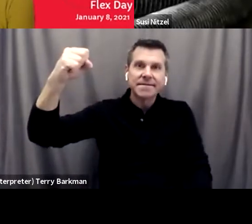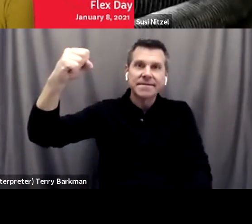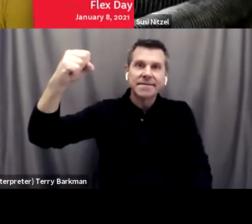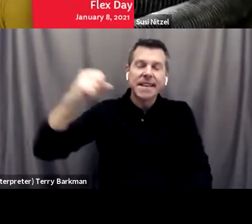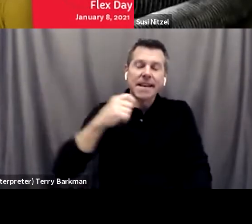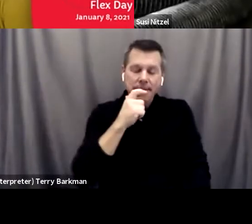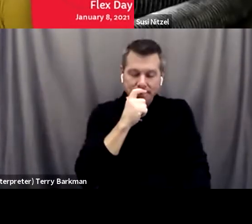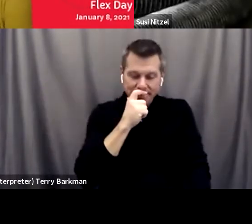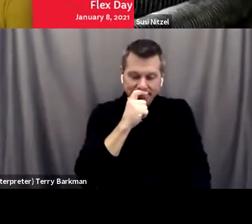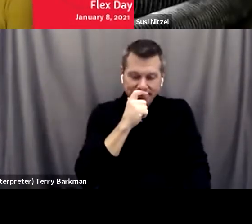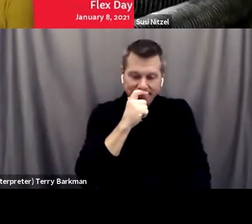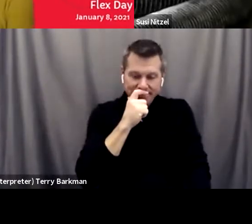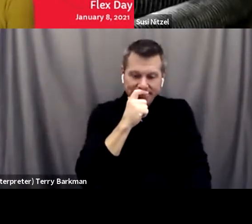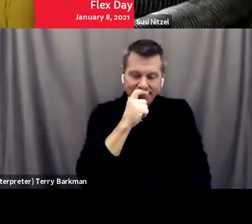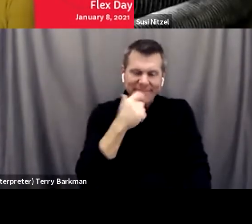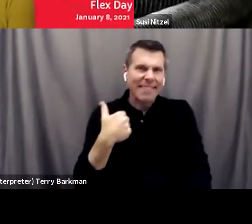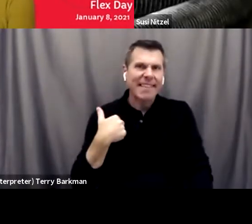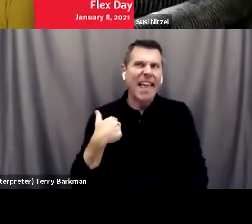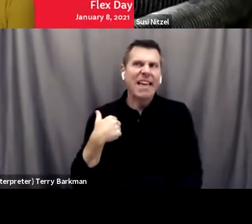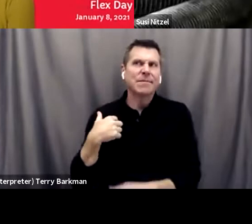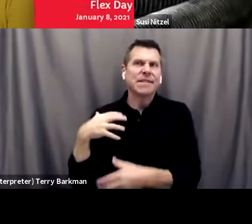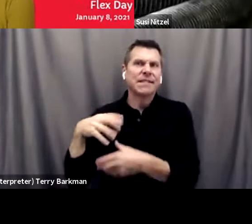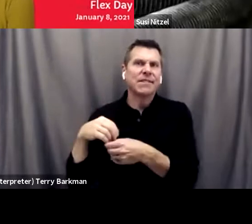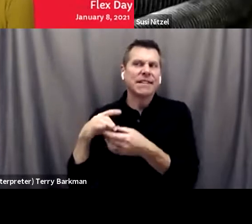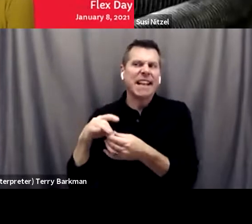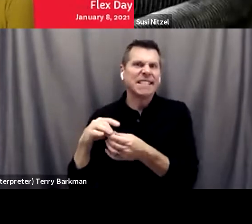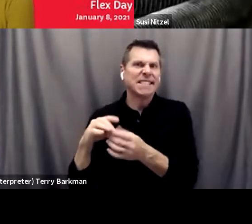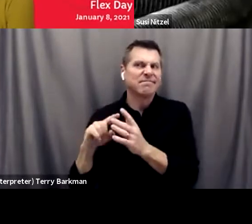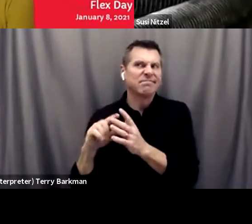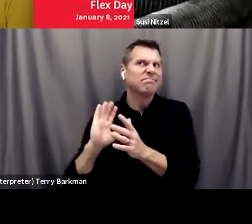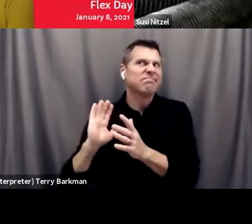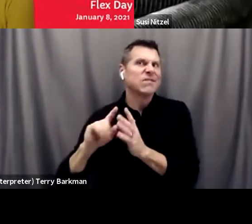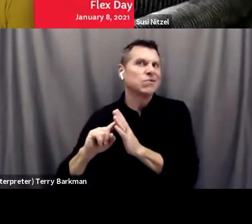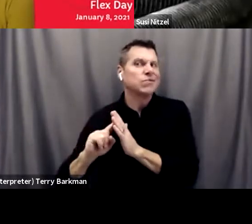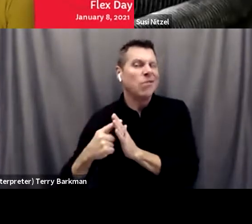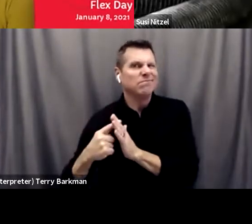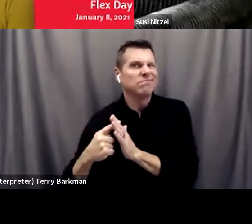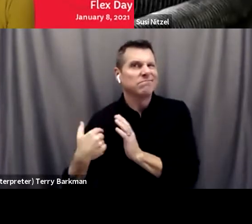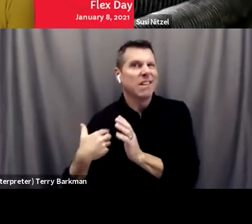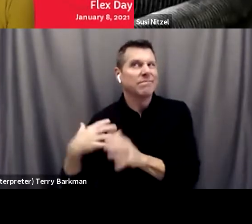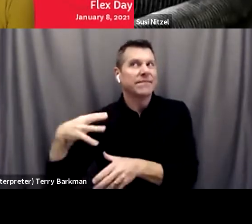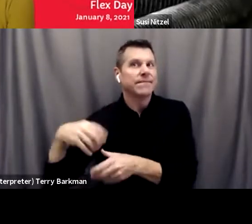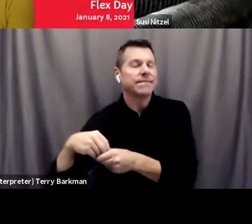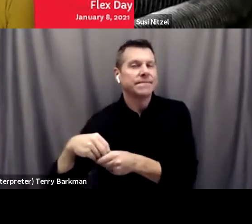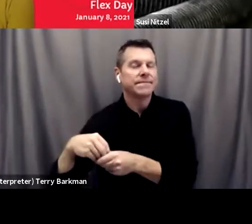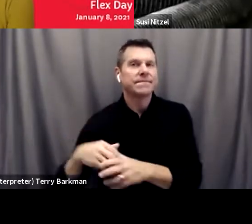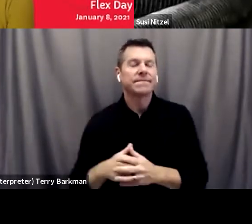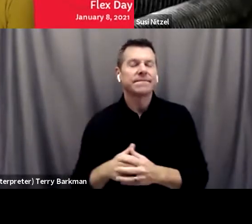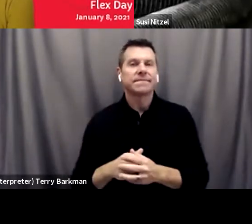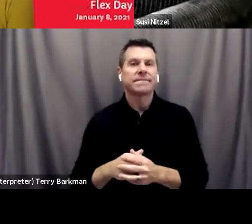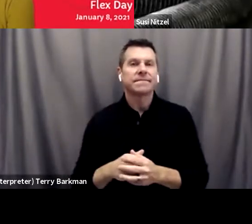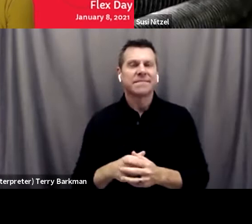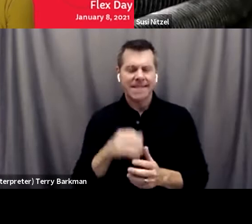Susi Nitzel: I've been at this since probably the very beginning. So when I was going over my notes last night, you'd think I would know